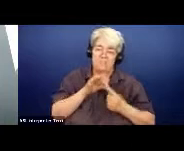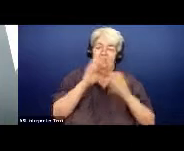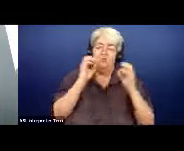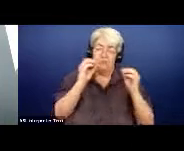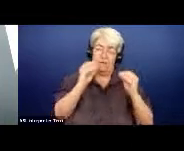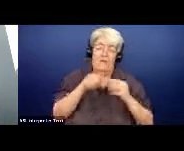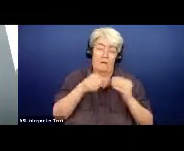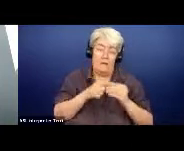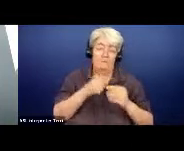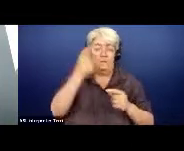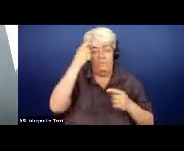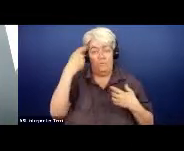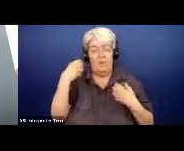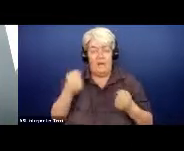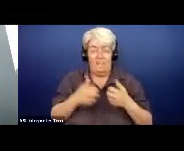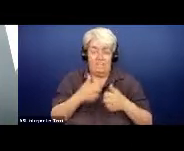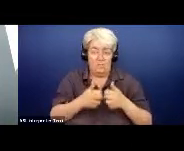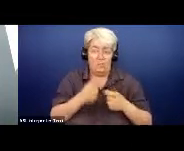issues to know how to ask the right